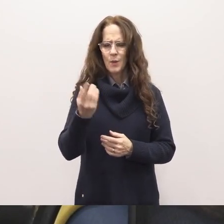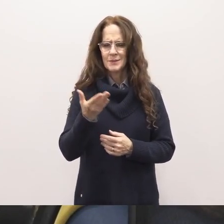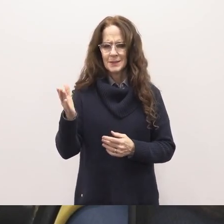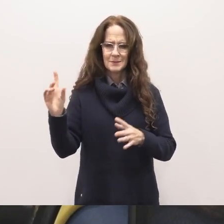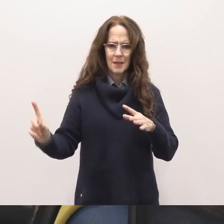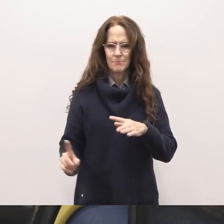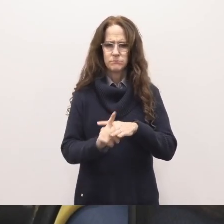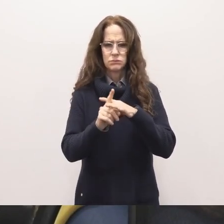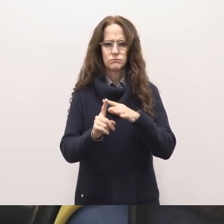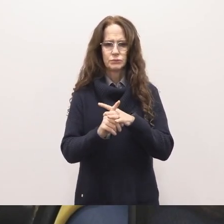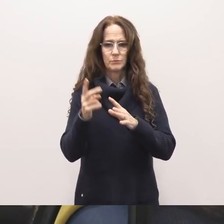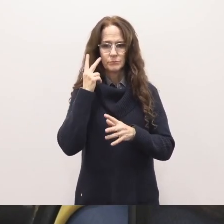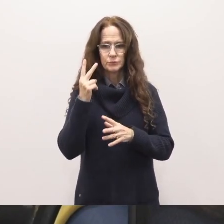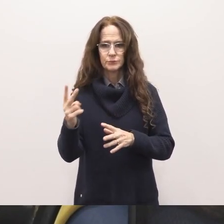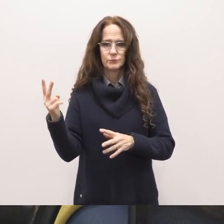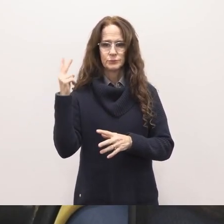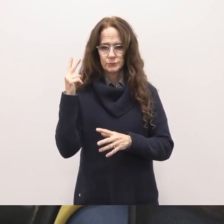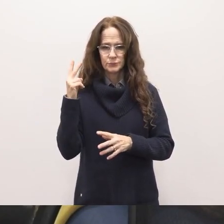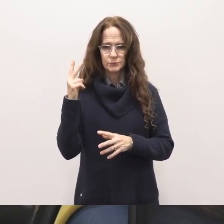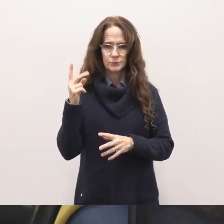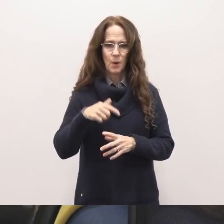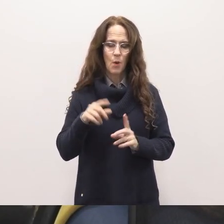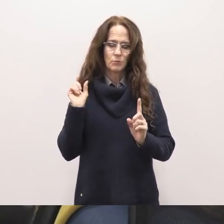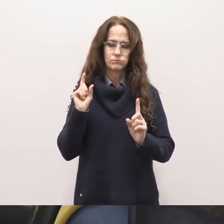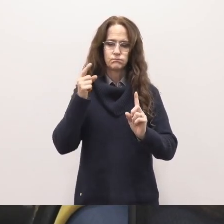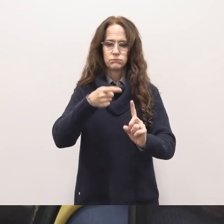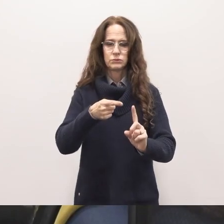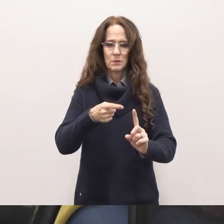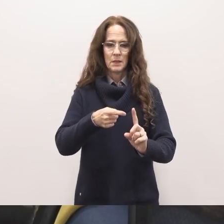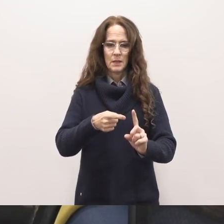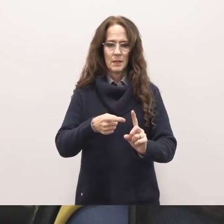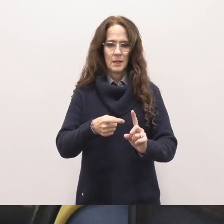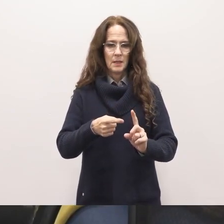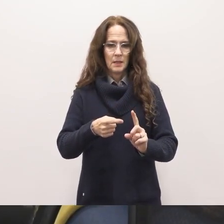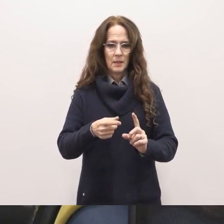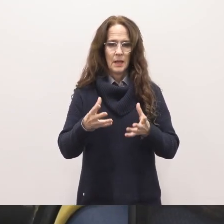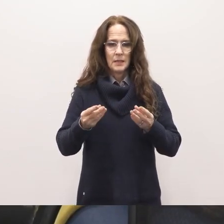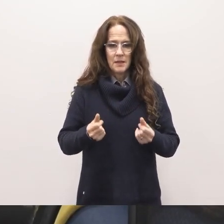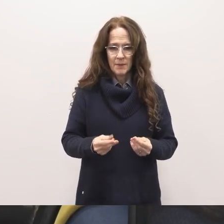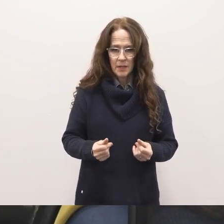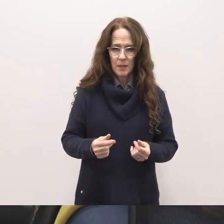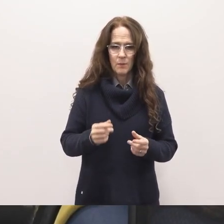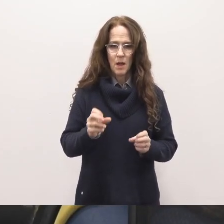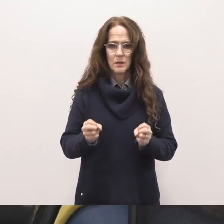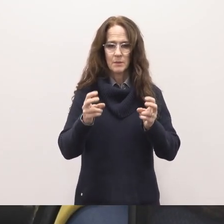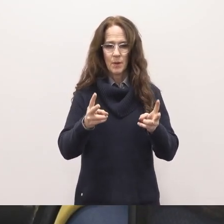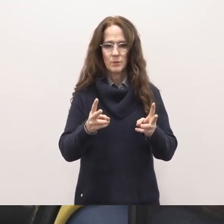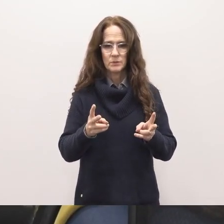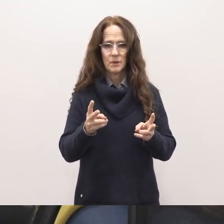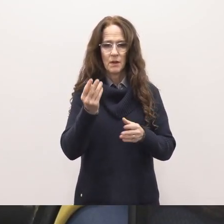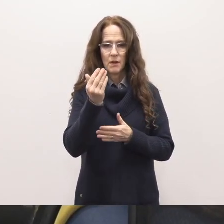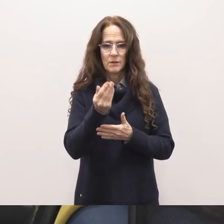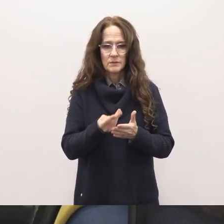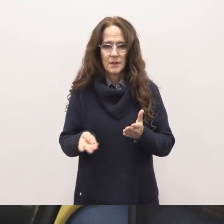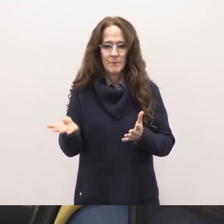hindsight or intentional, in terms of it's not material, we're not gonna post it. There are a few things in that letter related